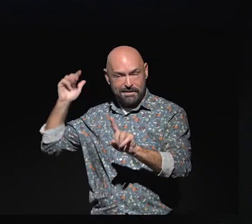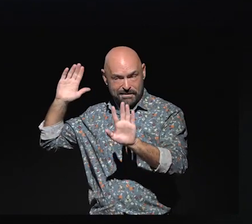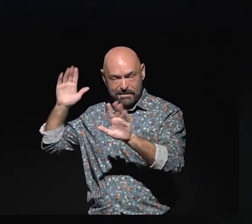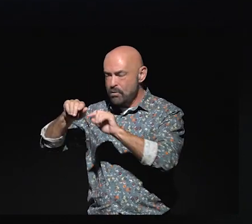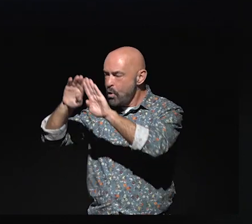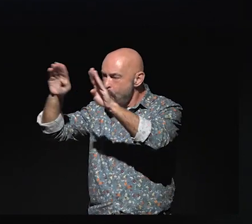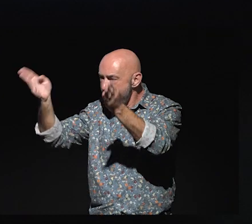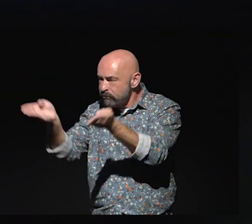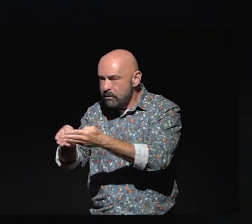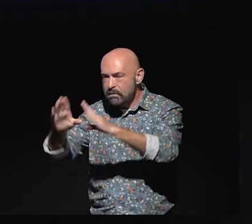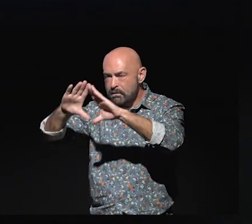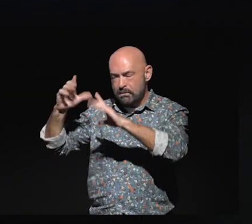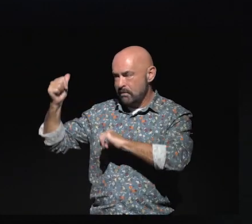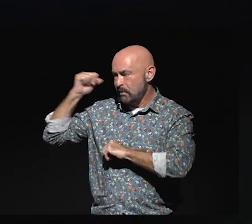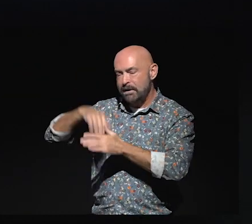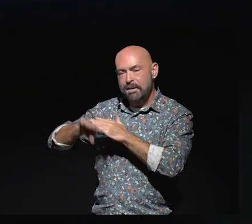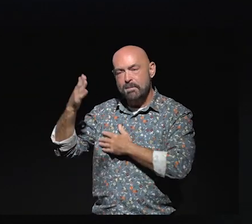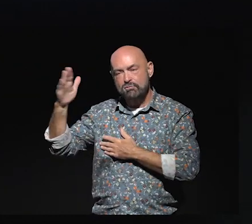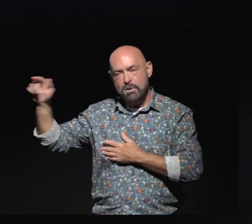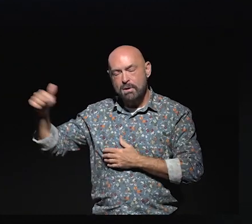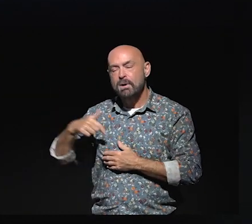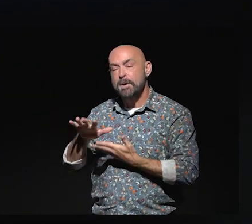of the reflection in the mirror. So we see her riches.